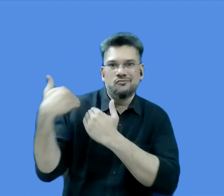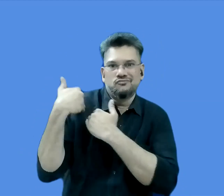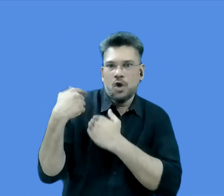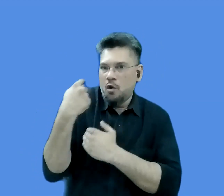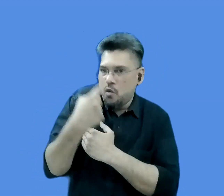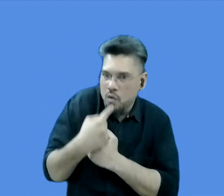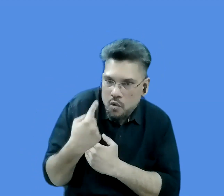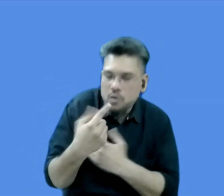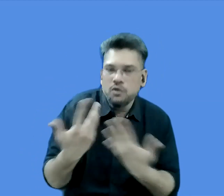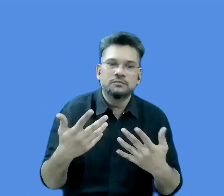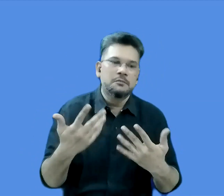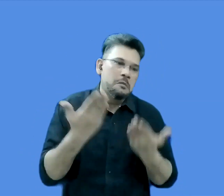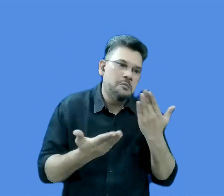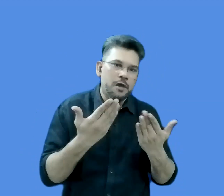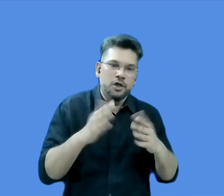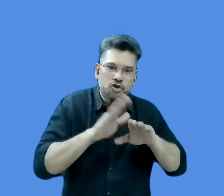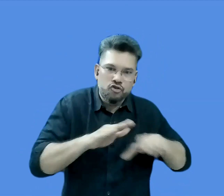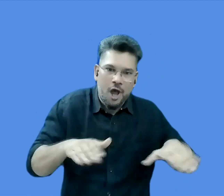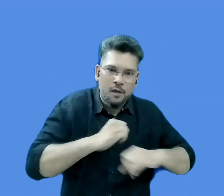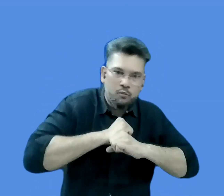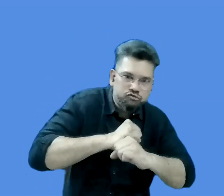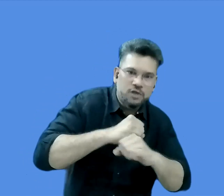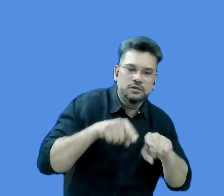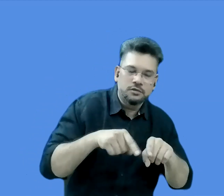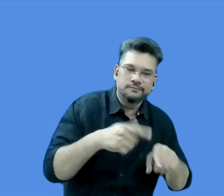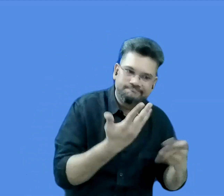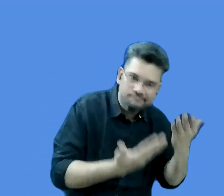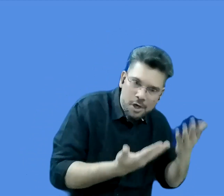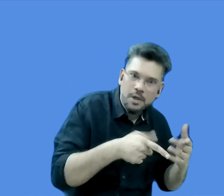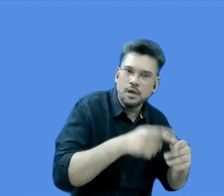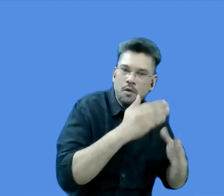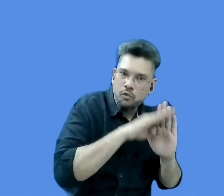, you have sometimes accountability for affected population, you have